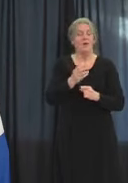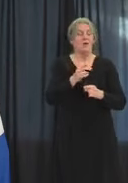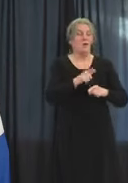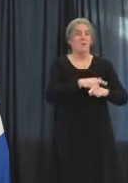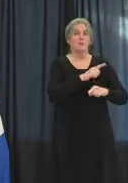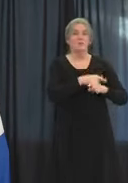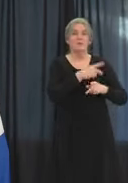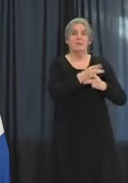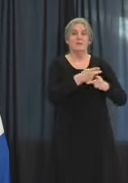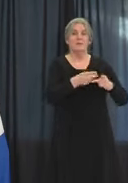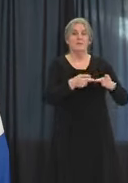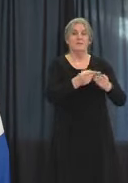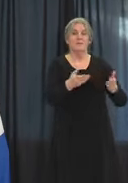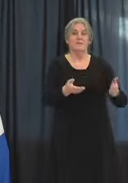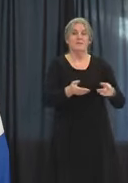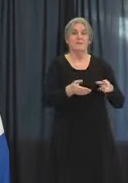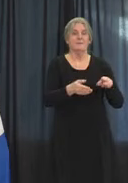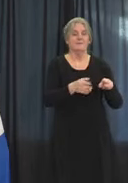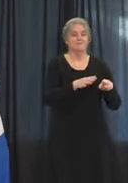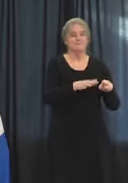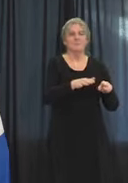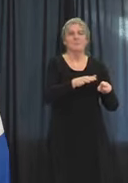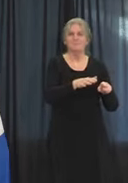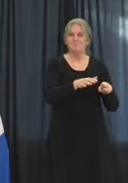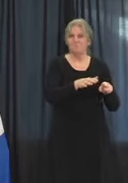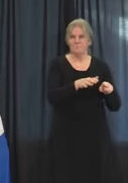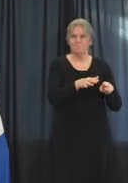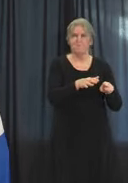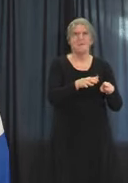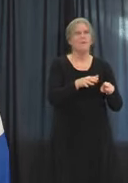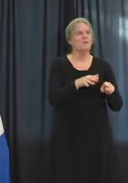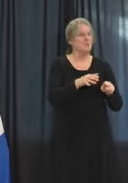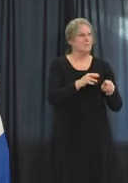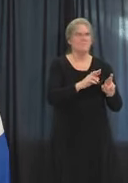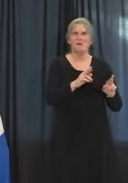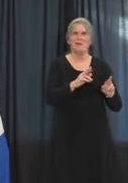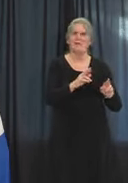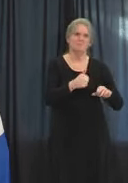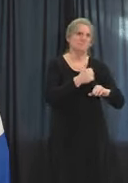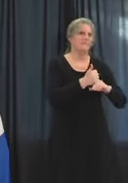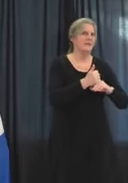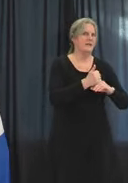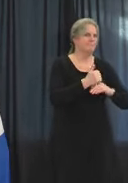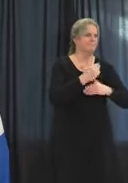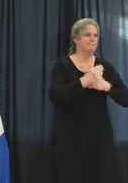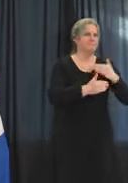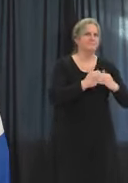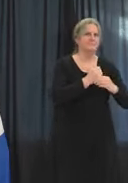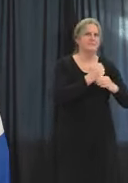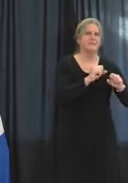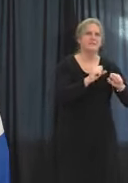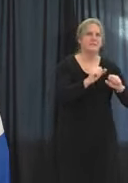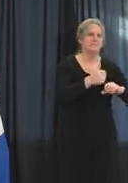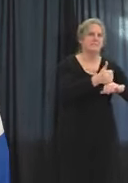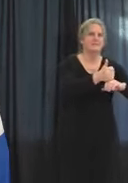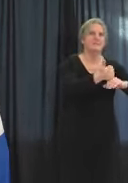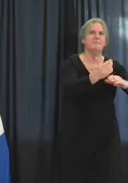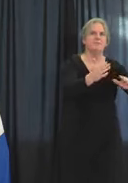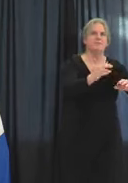So continuing care has actually been well ahead of the game with the measures that they put in